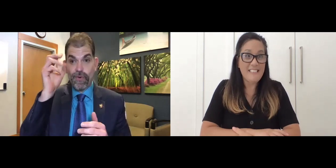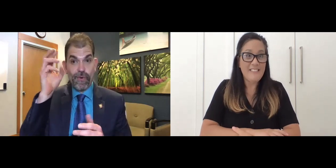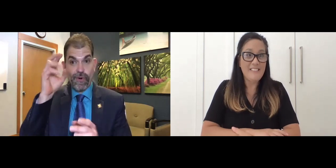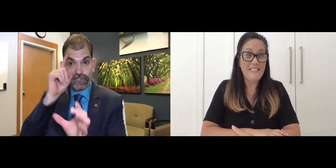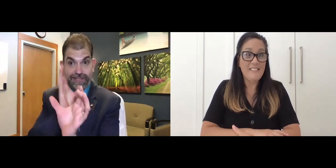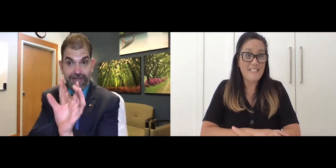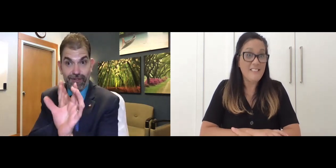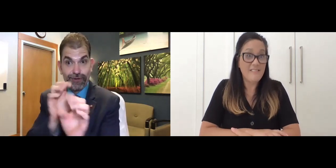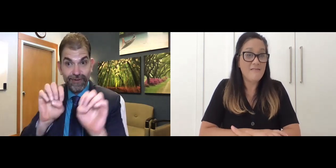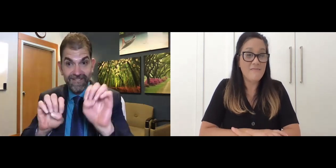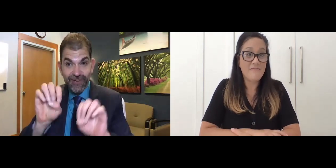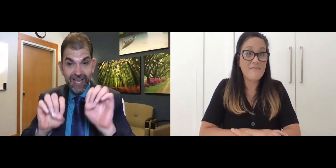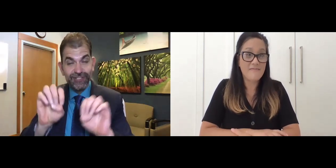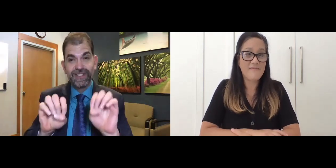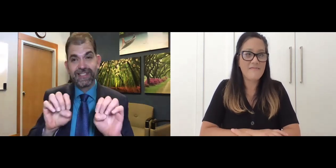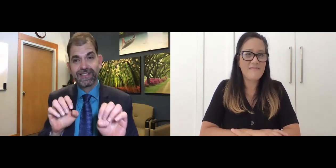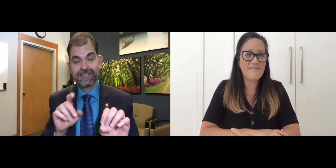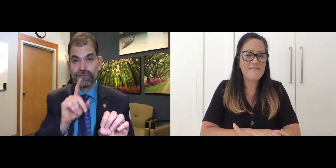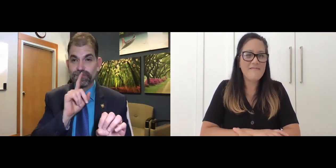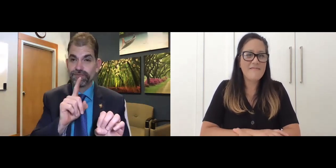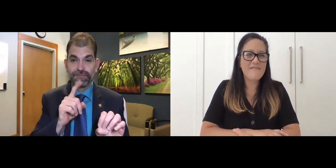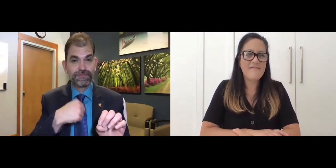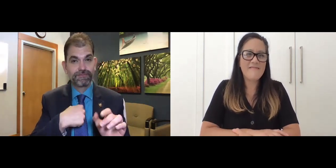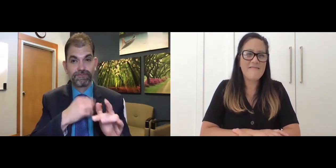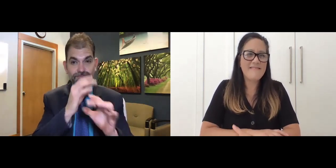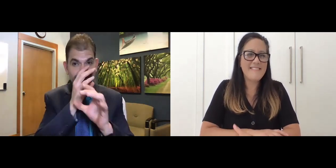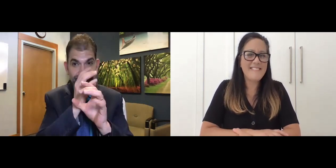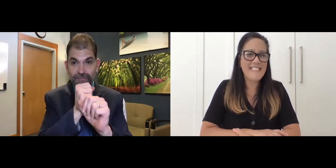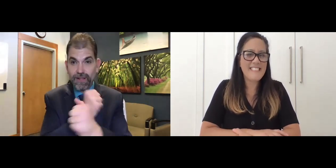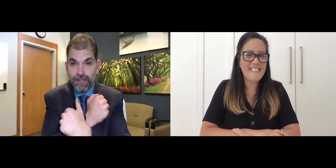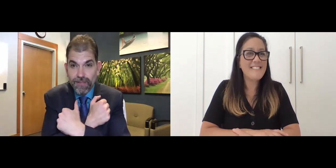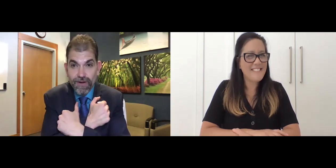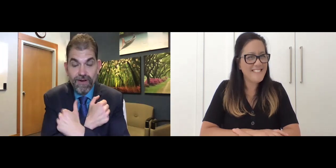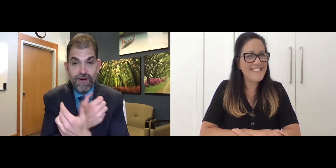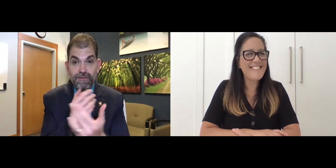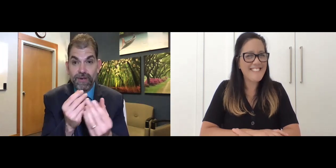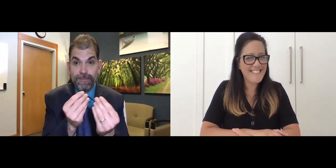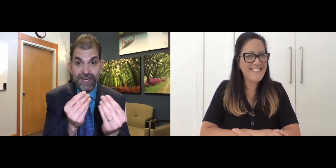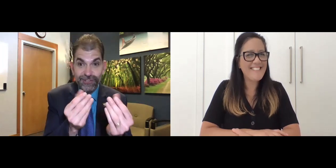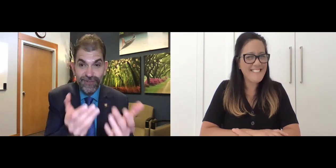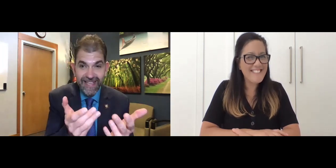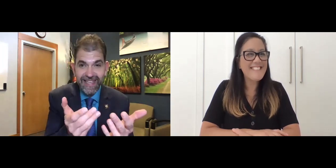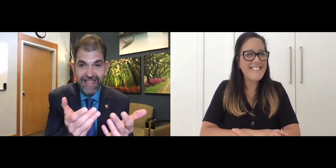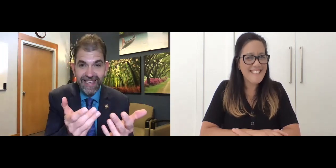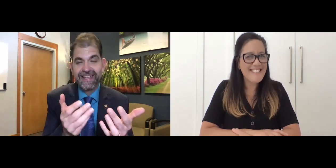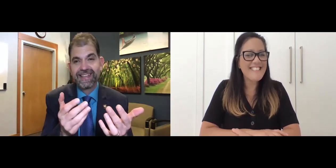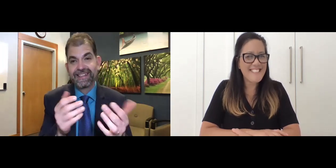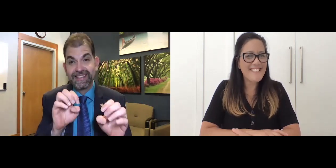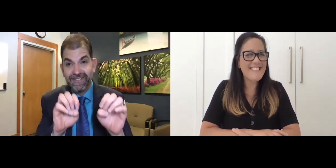Yes. So a neuropsych evaluation. They're fascinating and I love